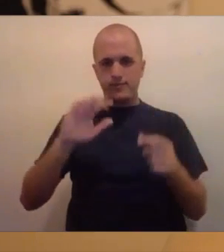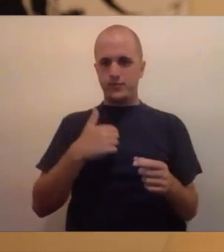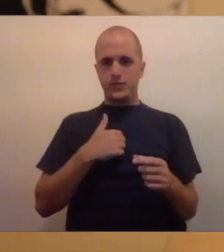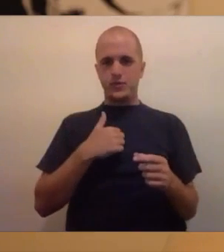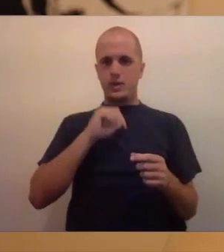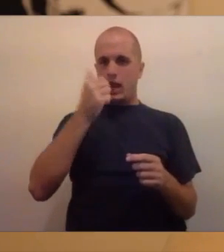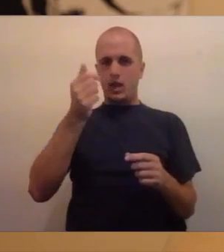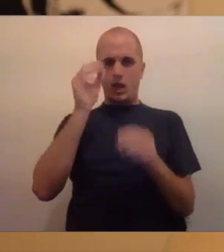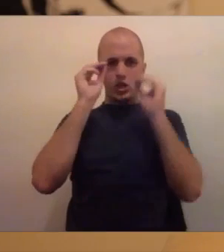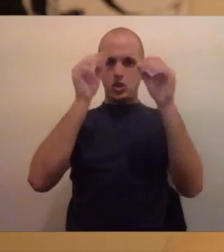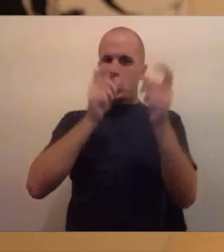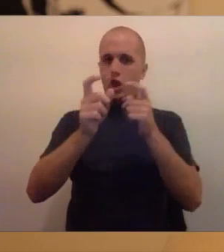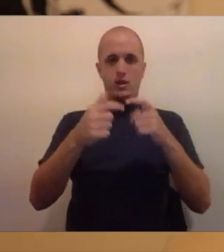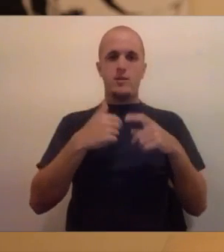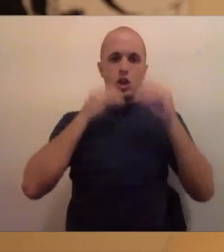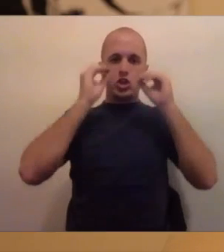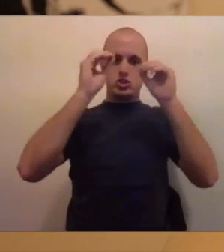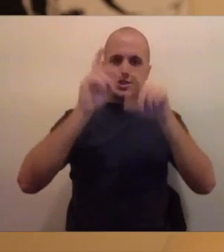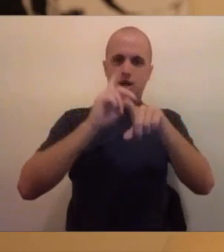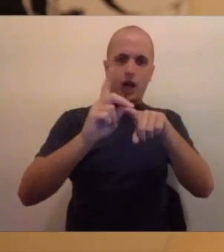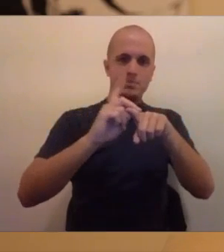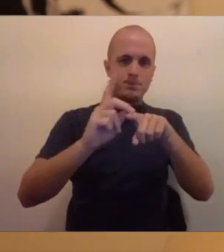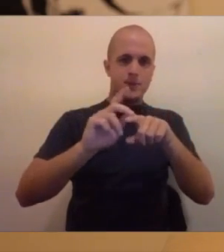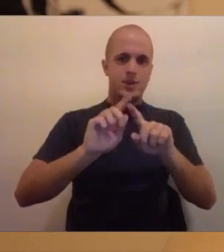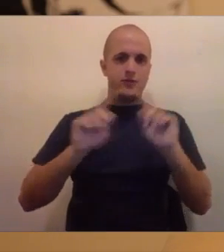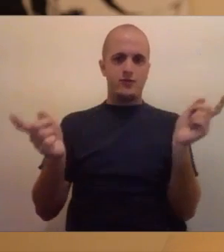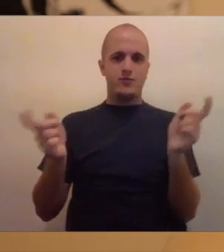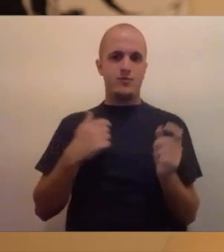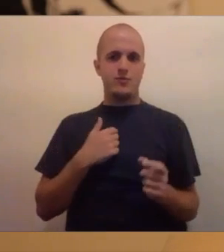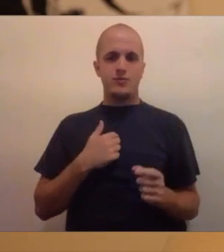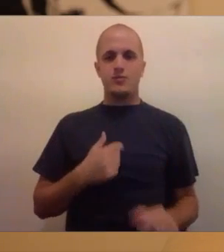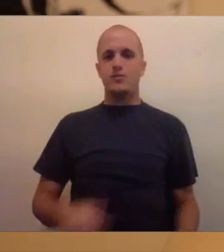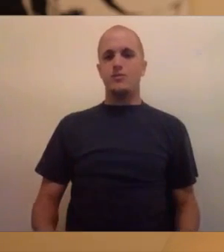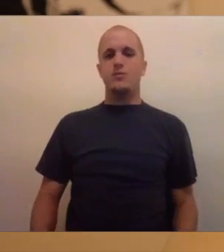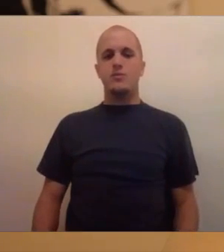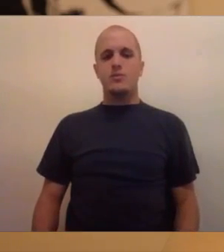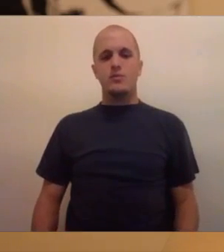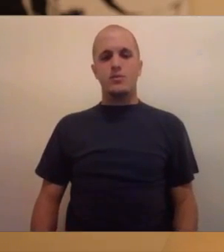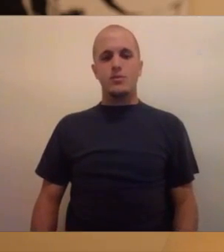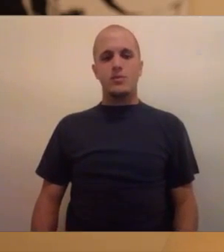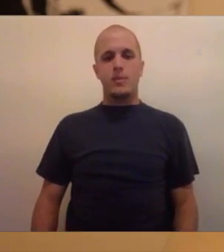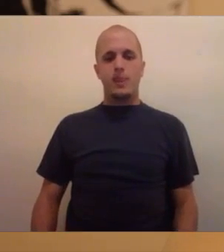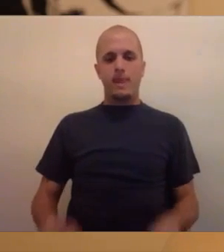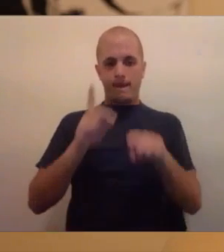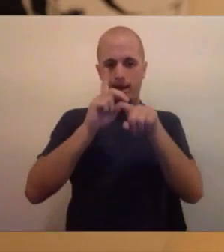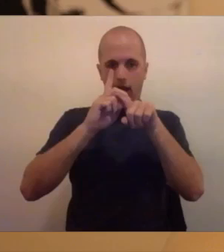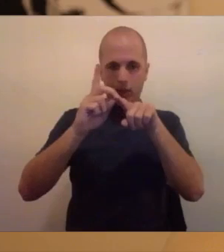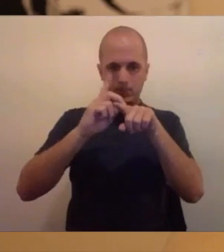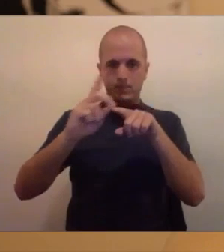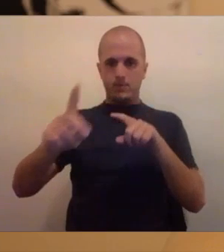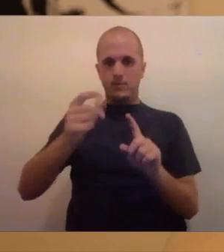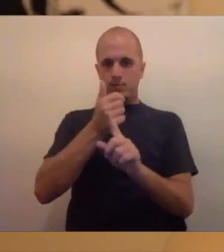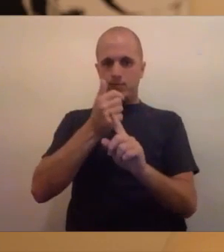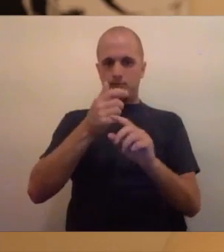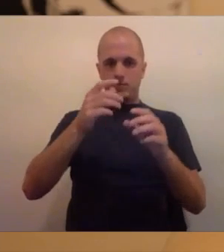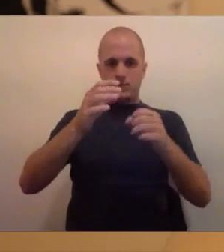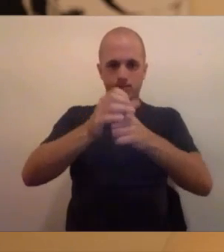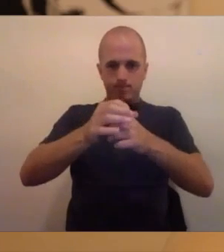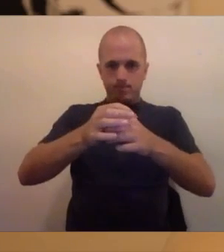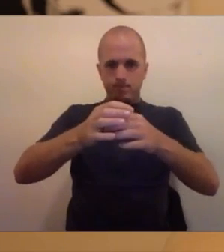Or, control your ego, control your greediness. I never teach control. I teach discipline.